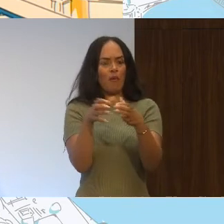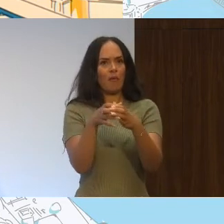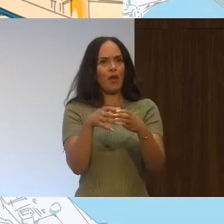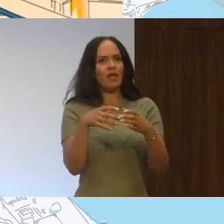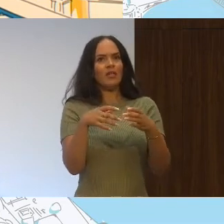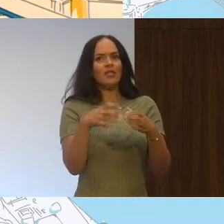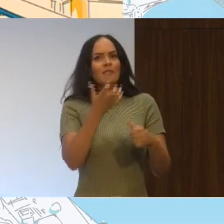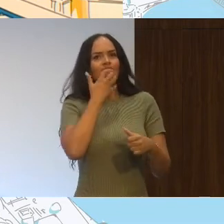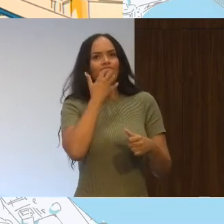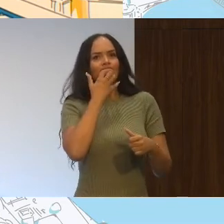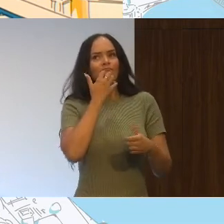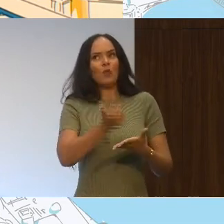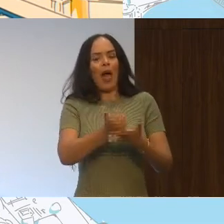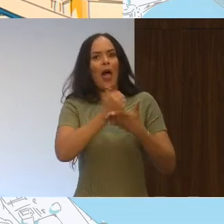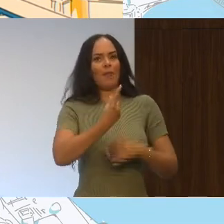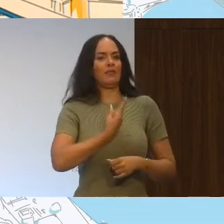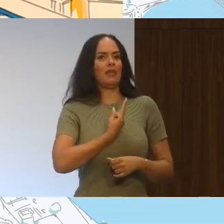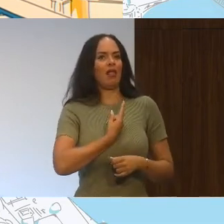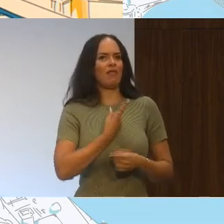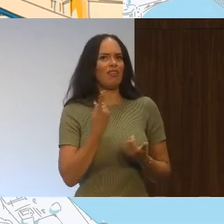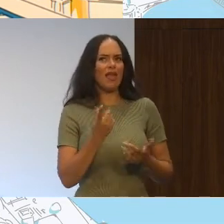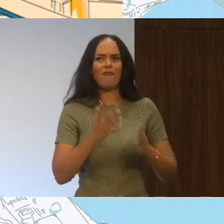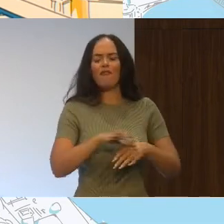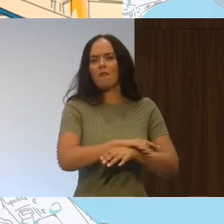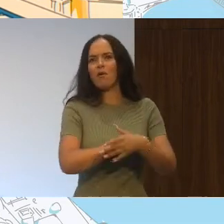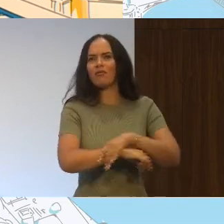you know, and that's a very that's all very motivating, I think. So I think I was just